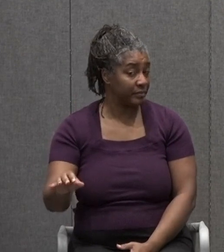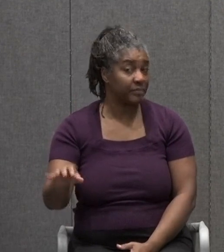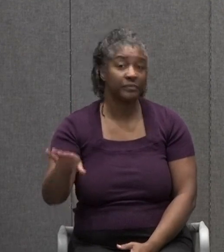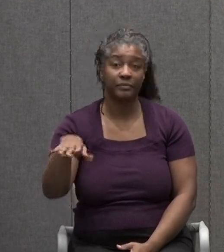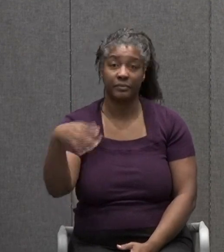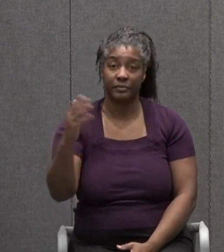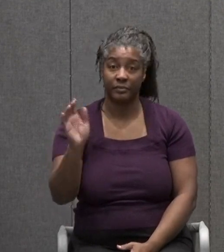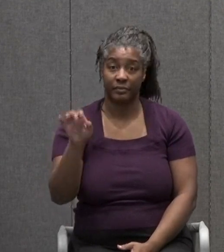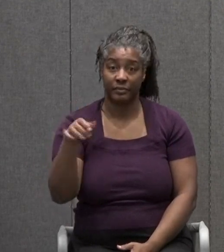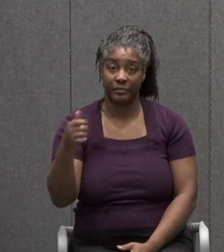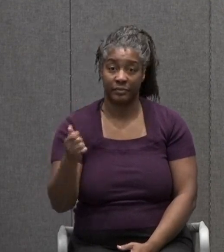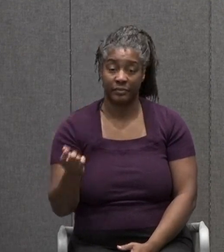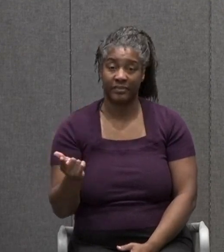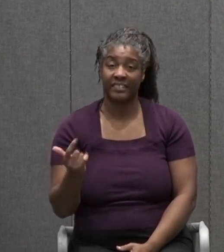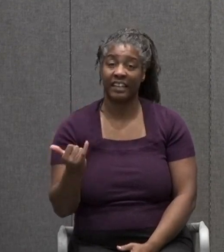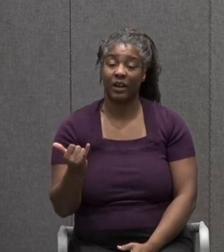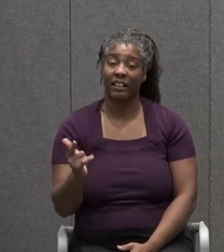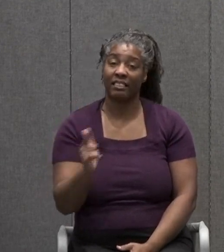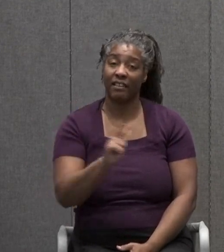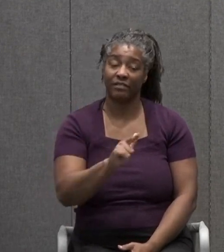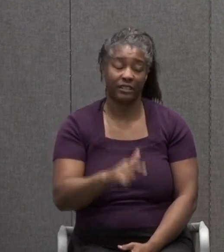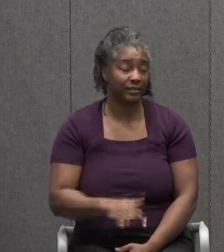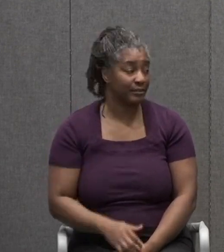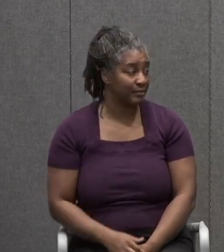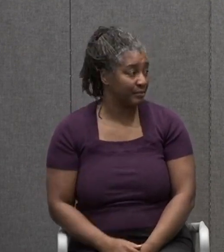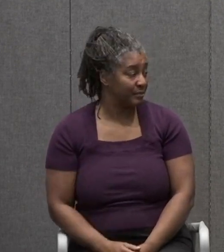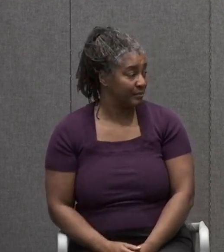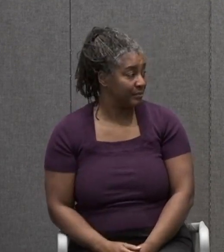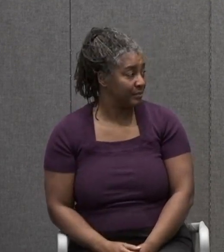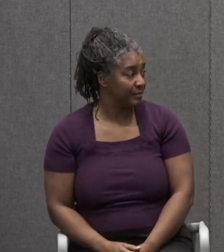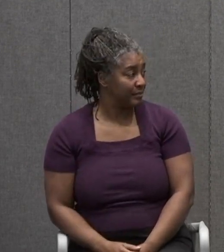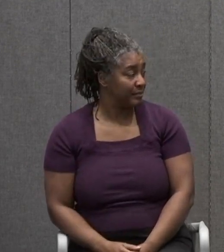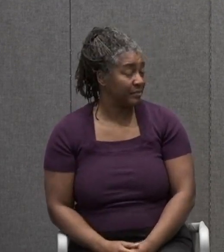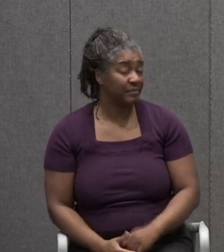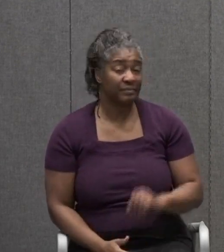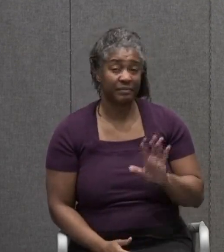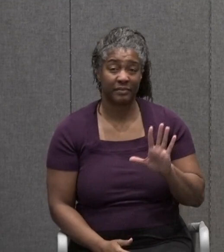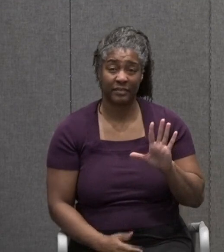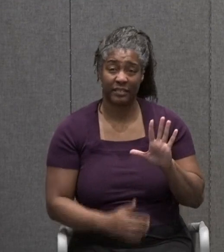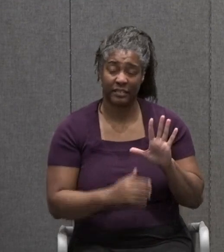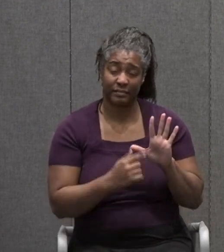And then let's take the left hand up, we're gonna stretch those fingers really wide,